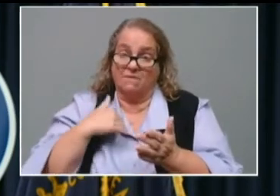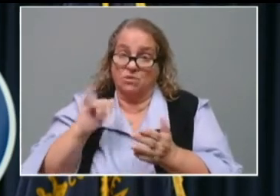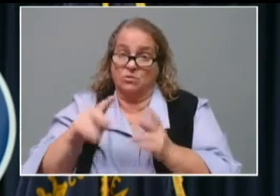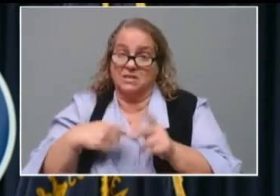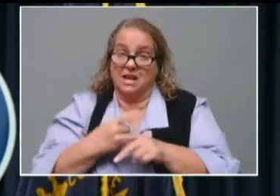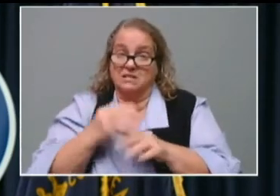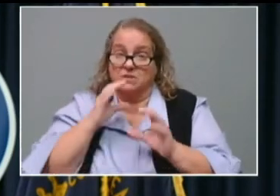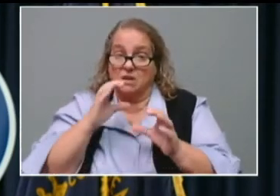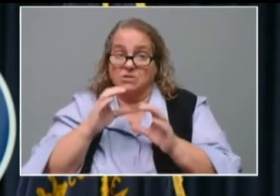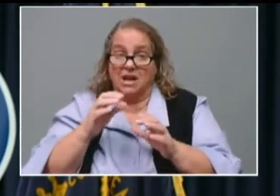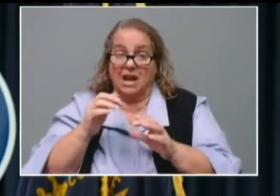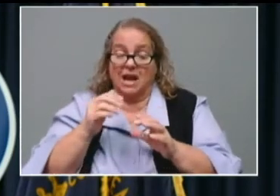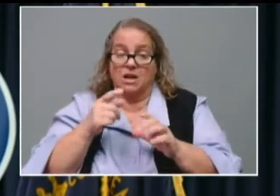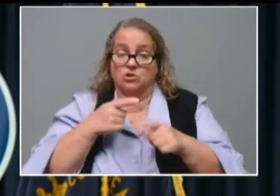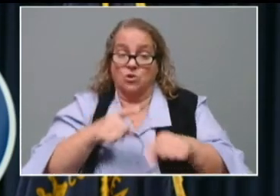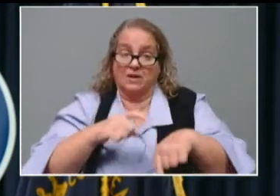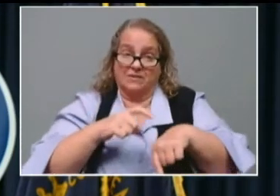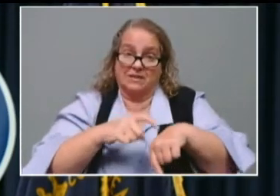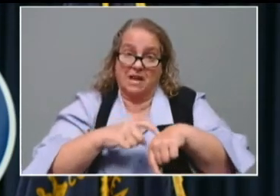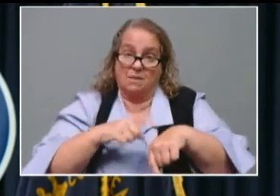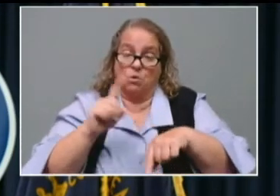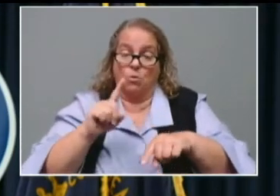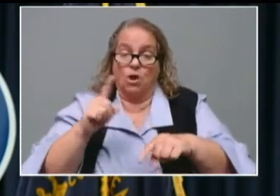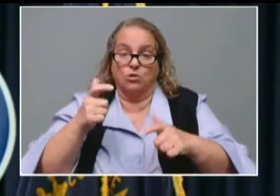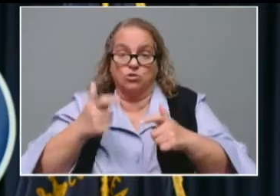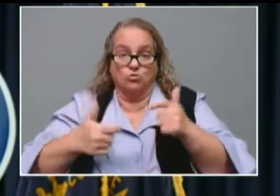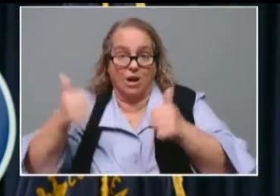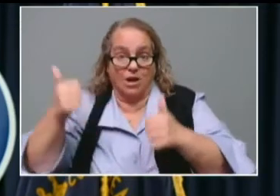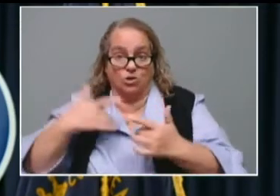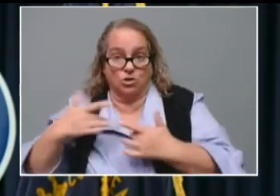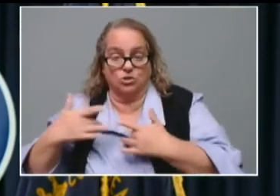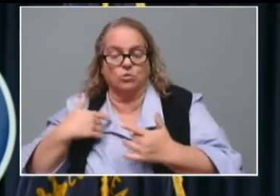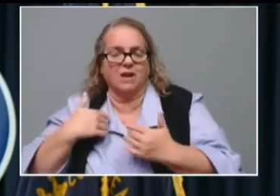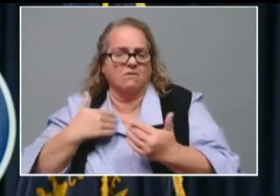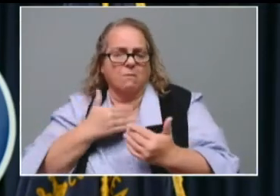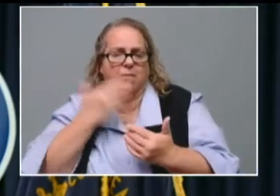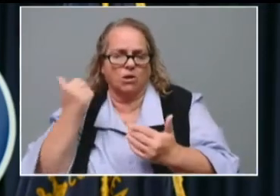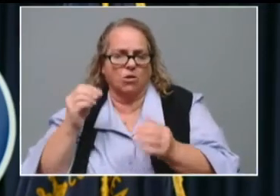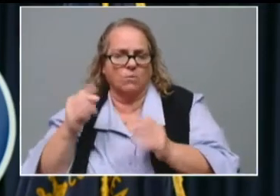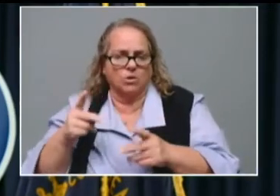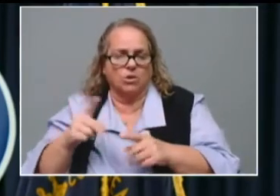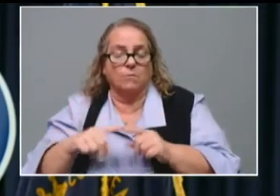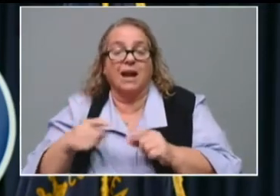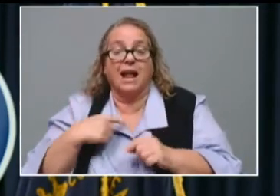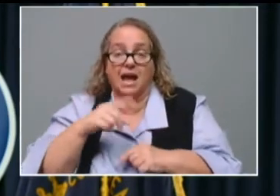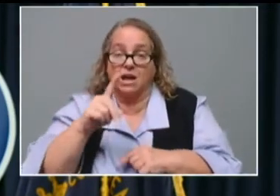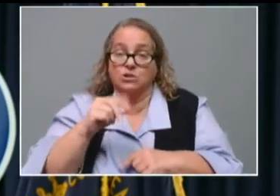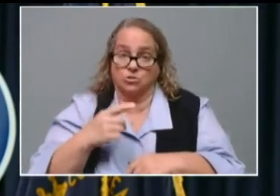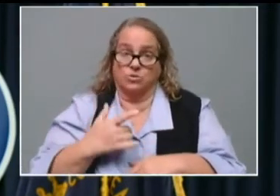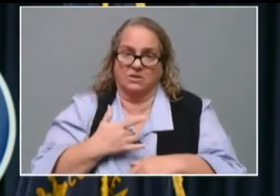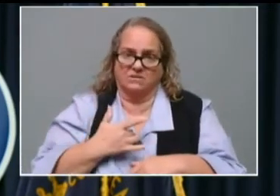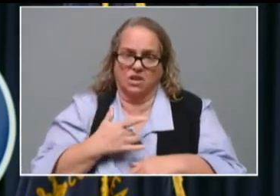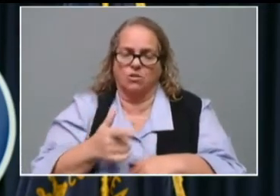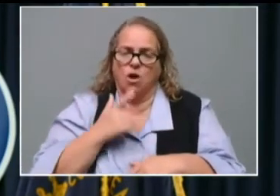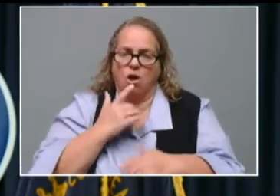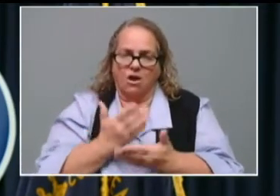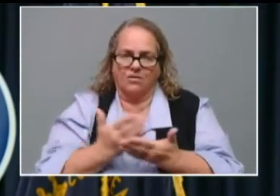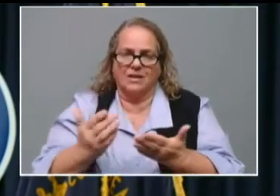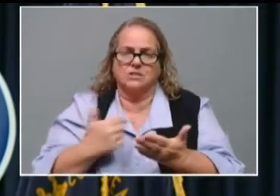opportunity. Um I do believe there there are things that we can do um And